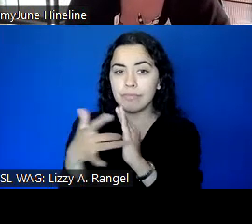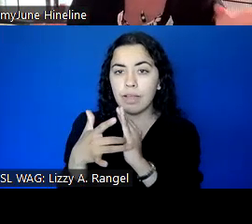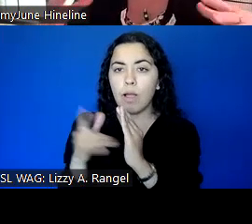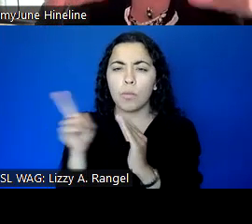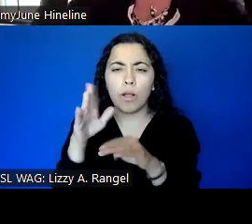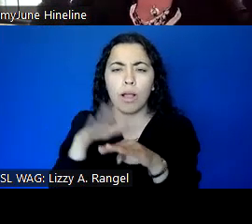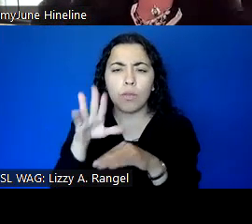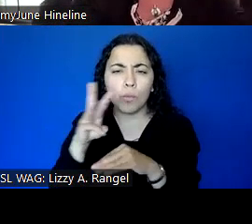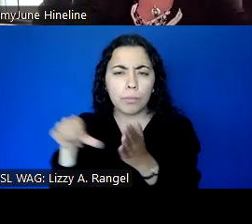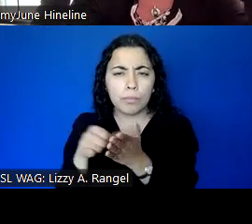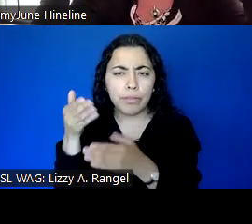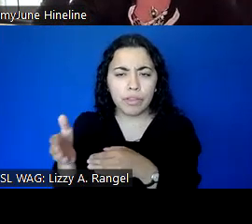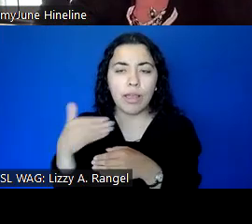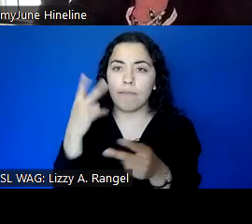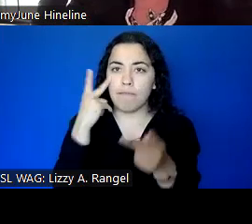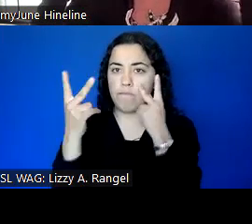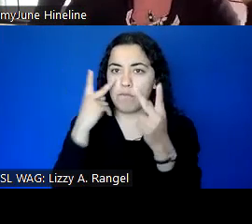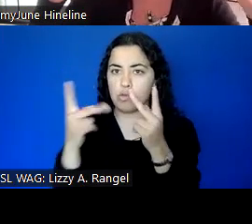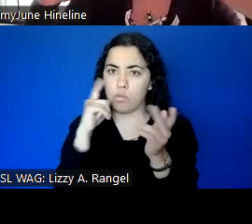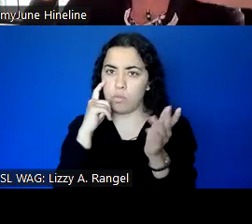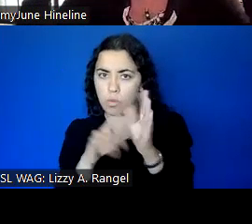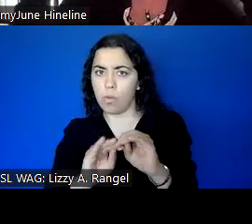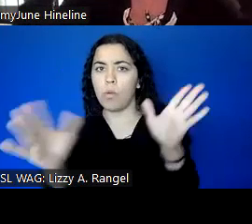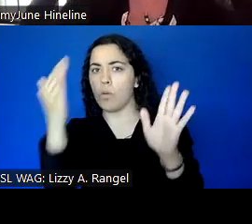of those things, especially mega menus, if you don't have all of that programmed right,